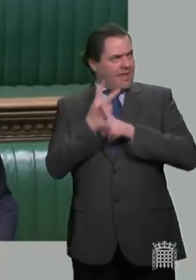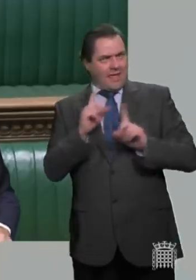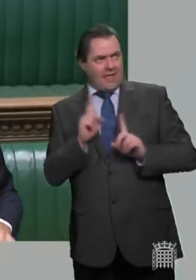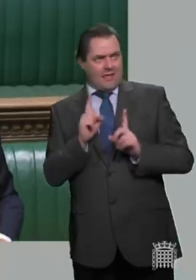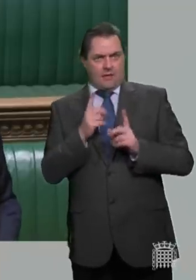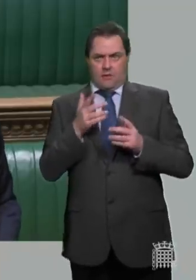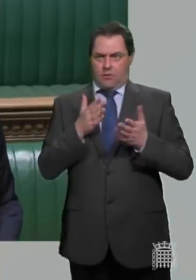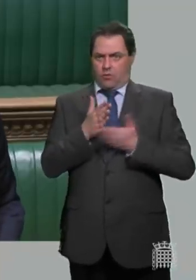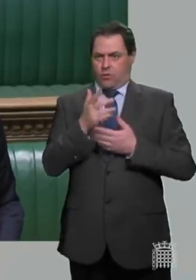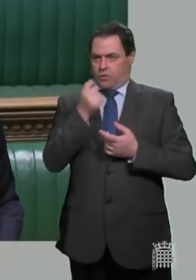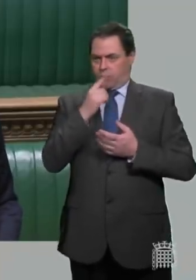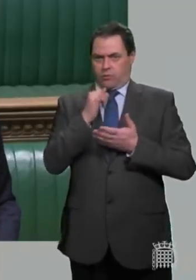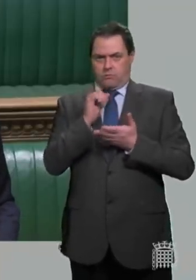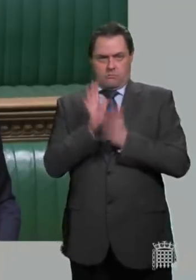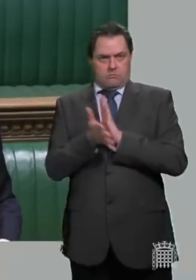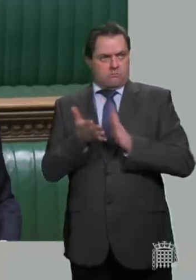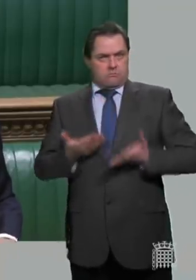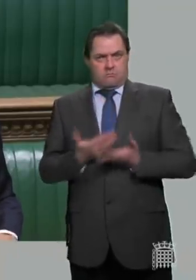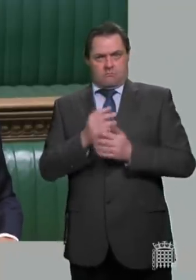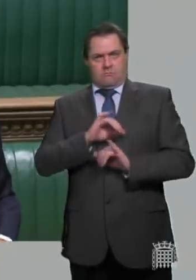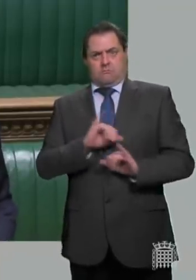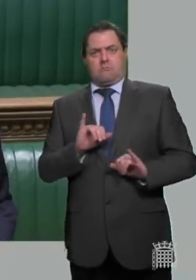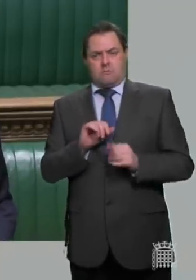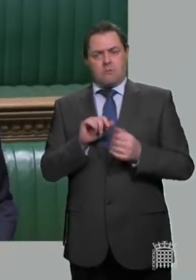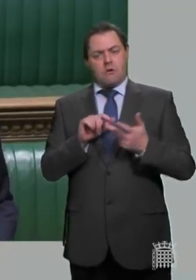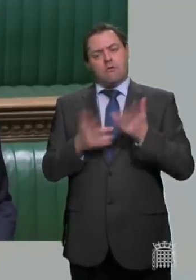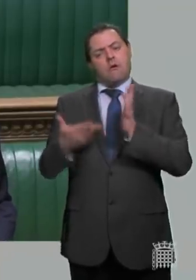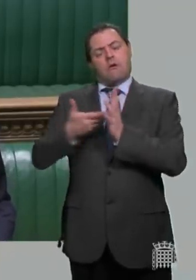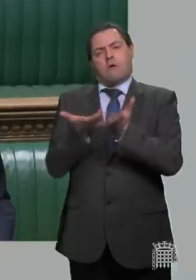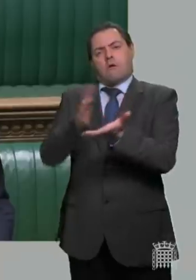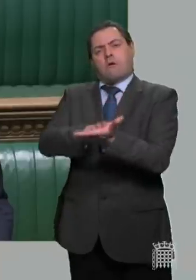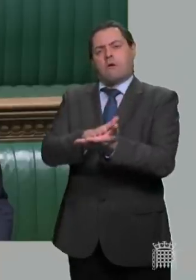so not only will I extend this funding with an initial down payment of around £40 million;